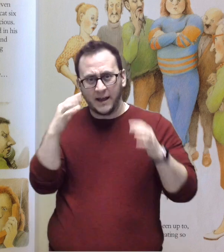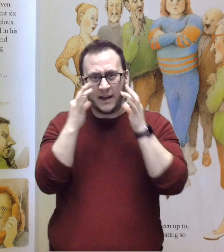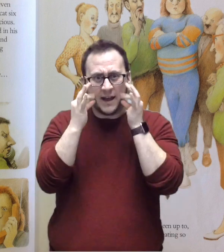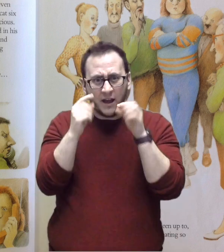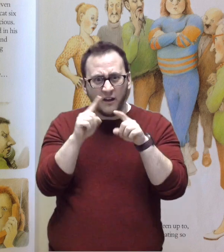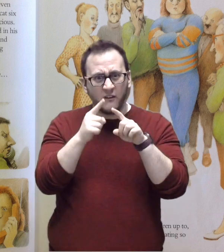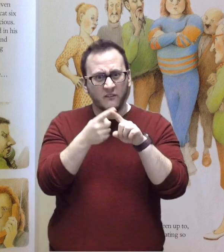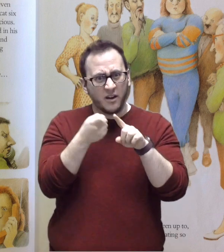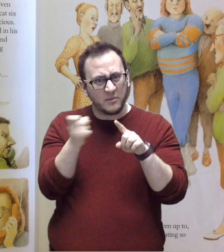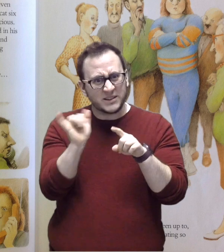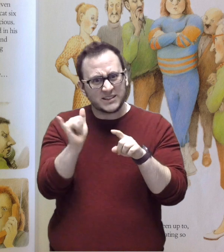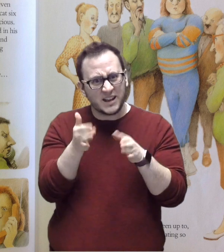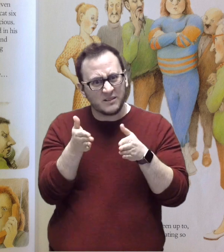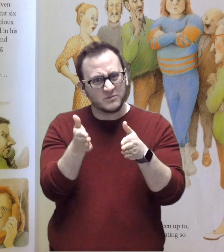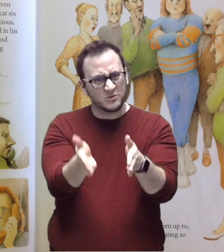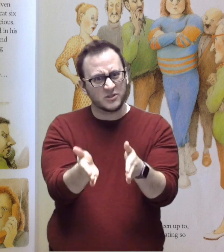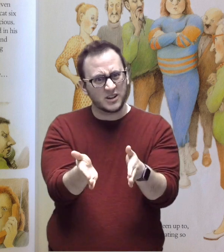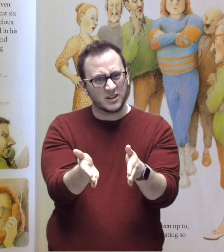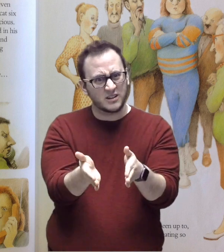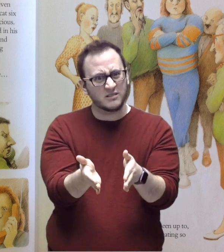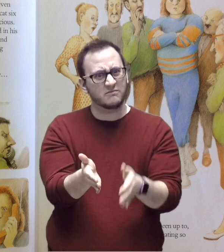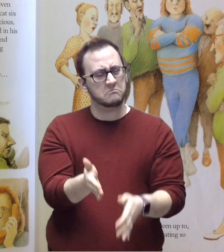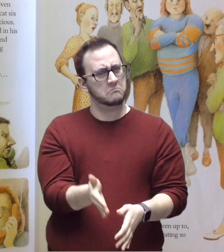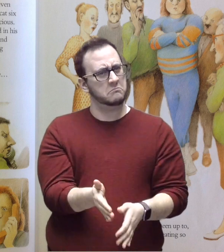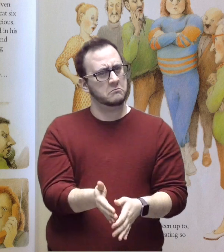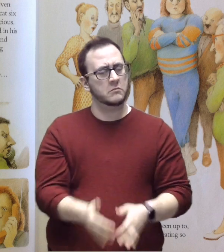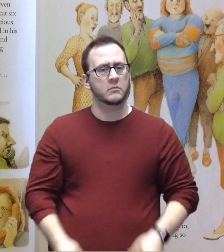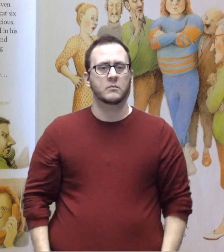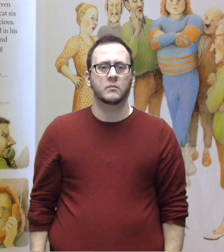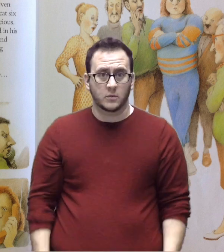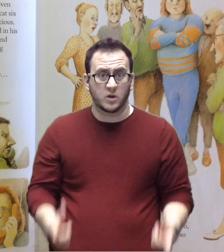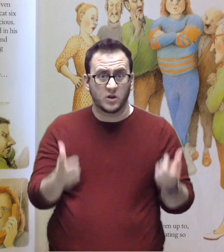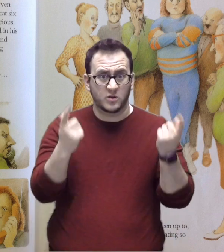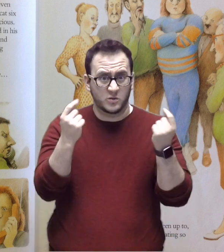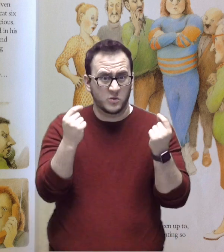So he called the owners at once… and, oh dear, Sid was found out!